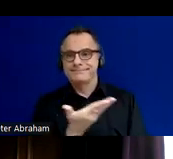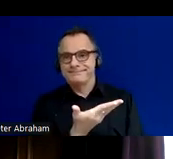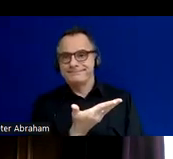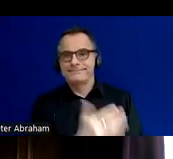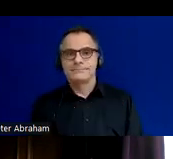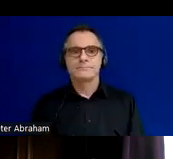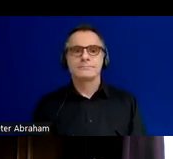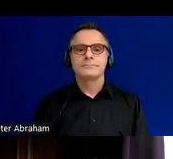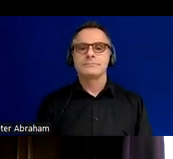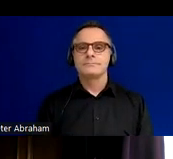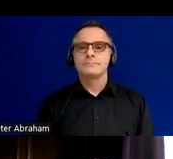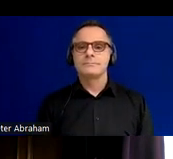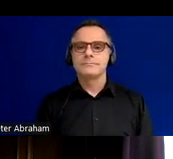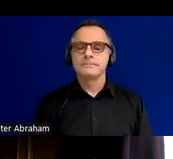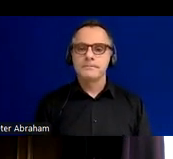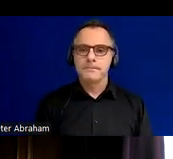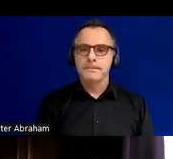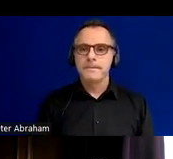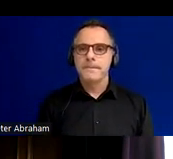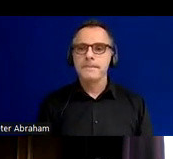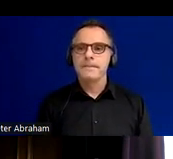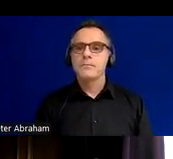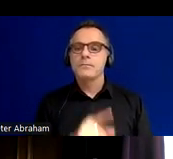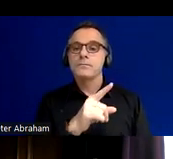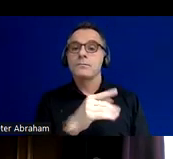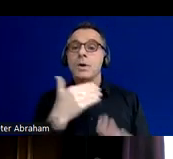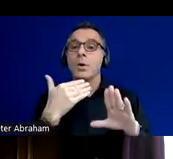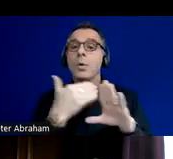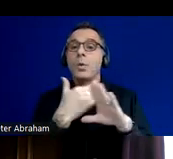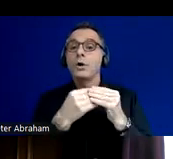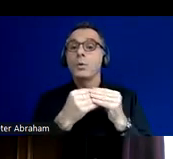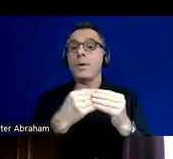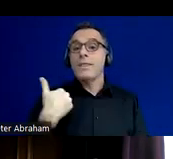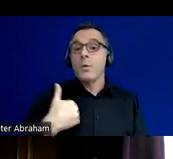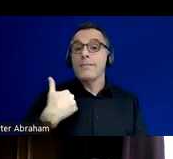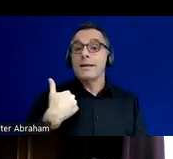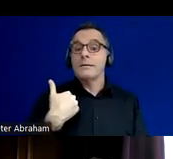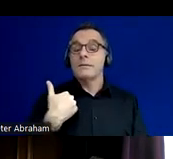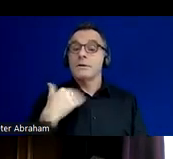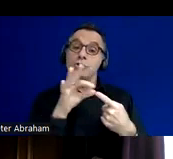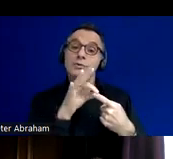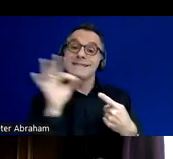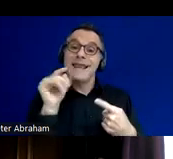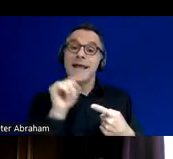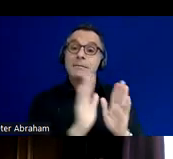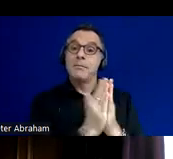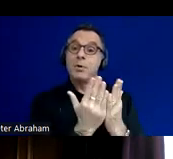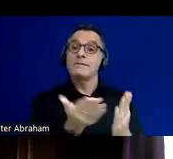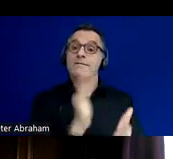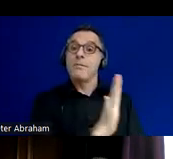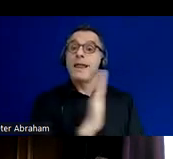So, she worked with some women to select some books from the library that were no longer in